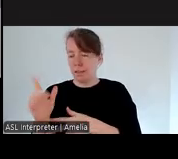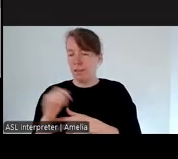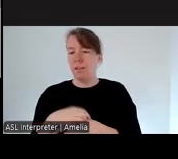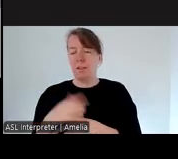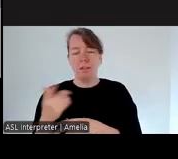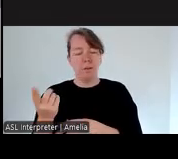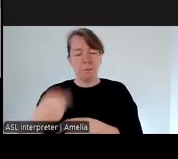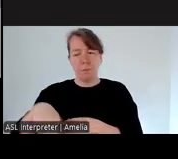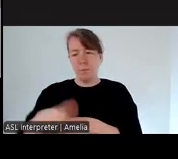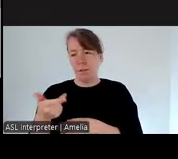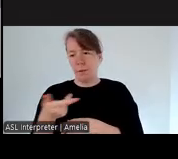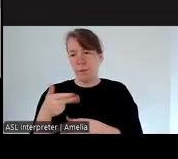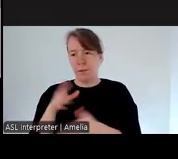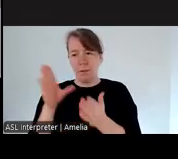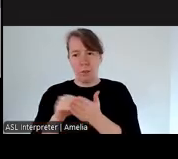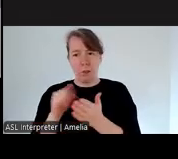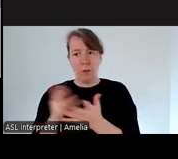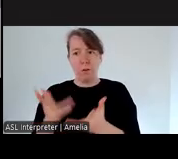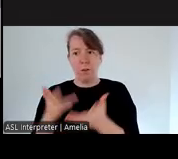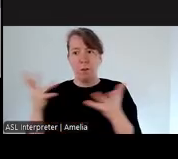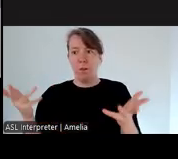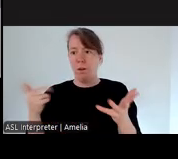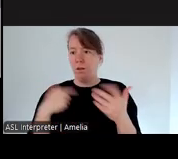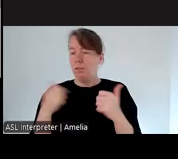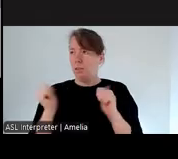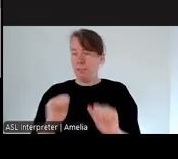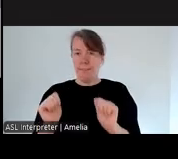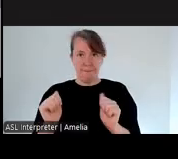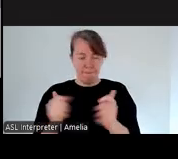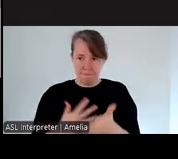in the process of like combi, compiling all of the information